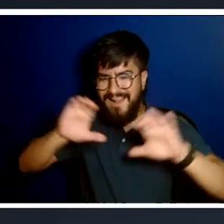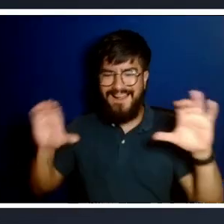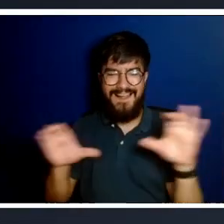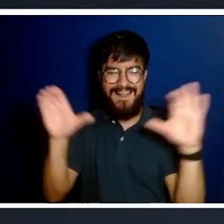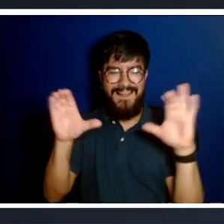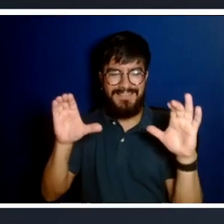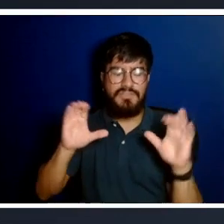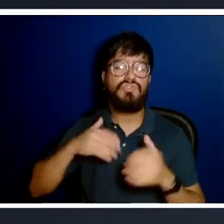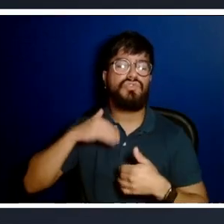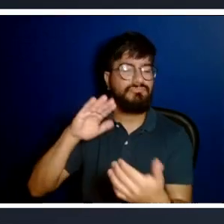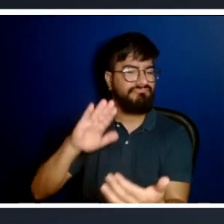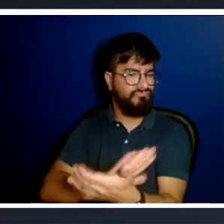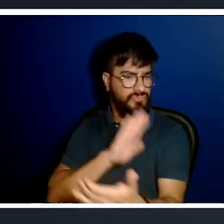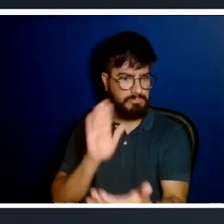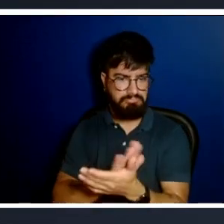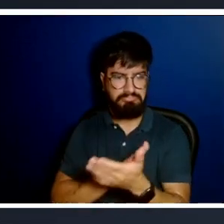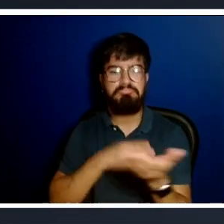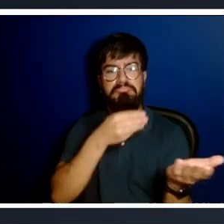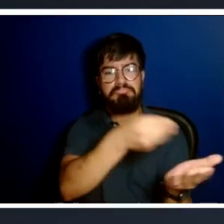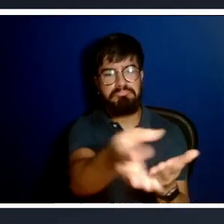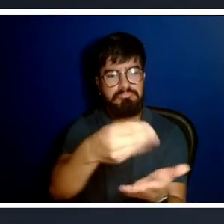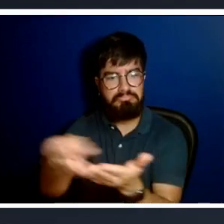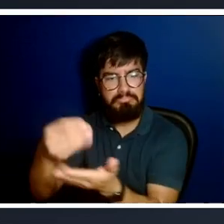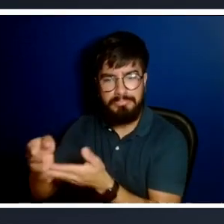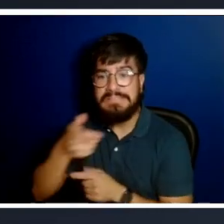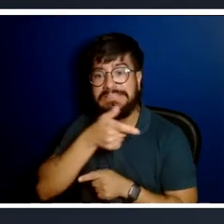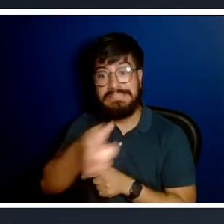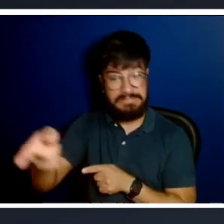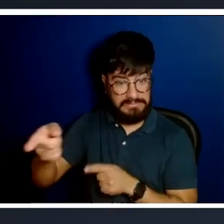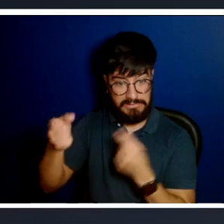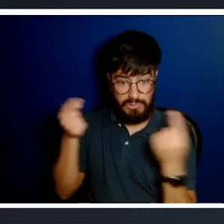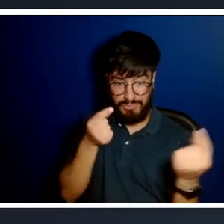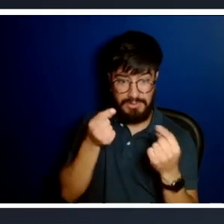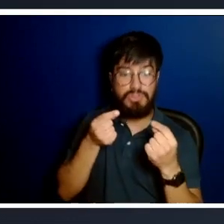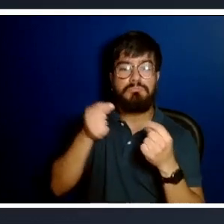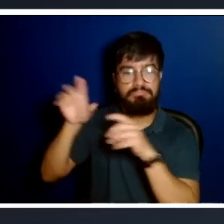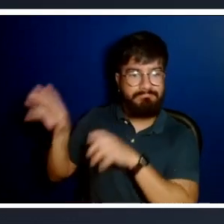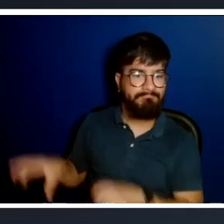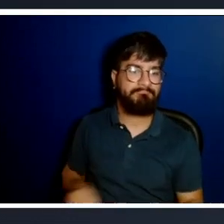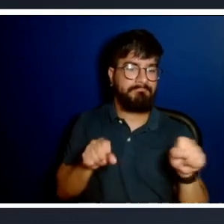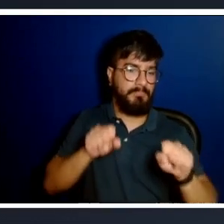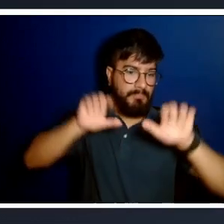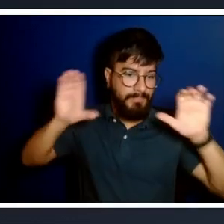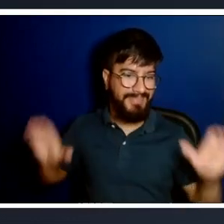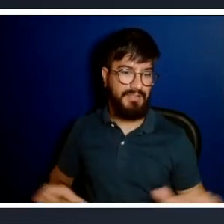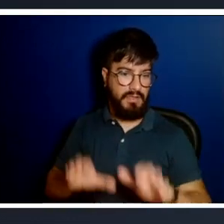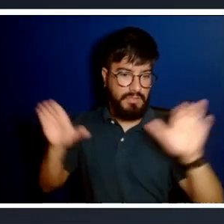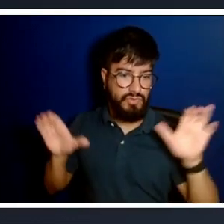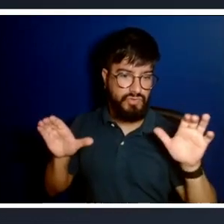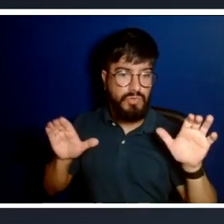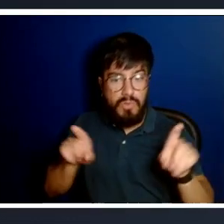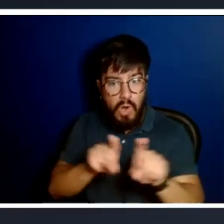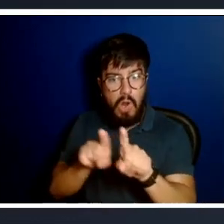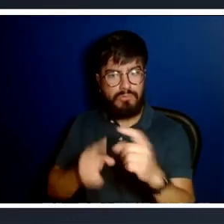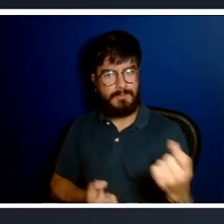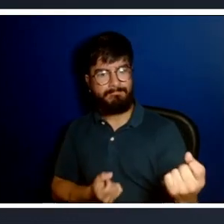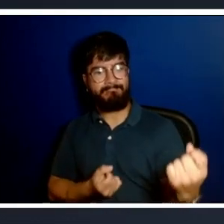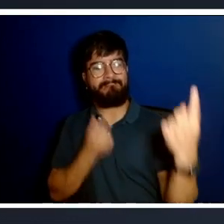students to take actions and to increase their empathy, all of these activities are helping